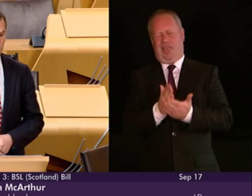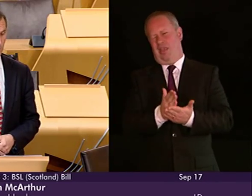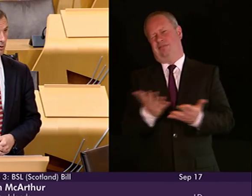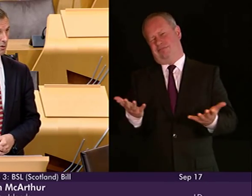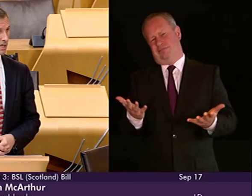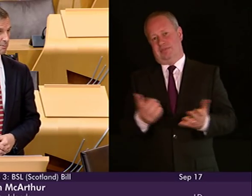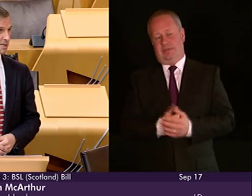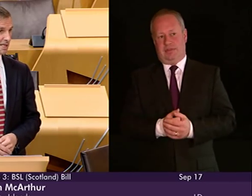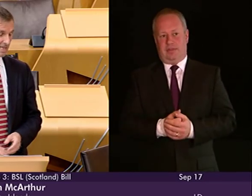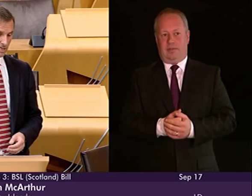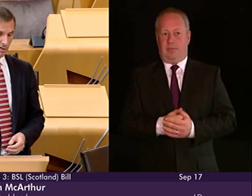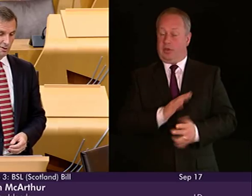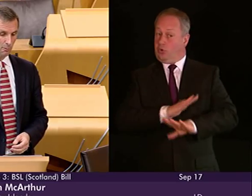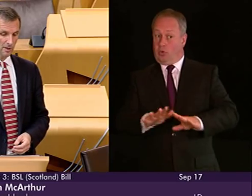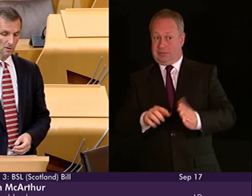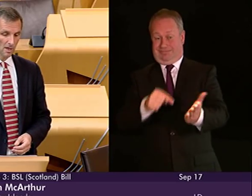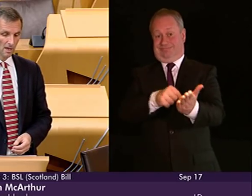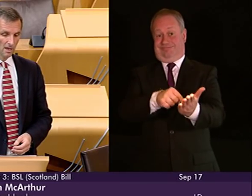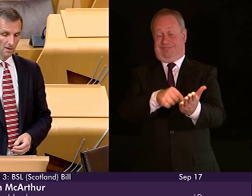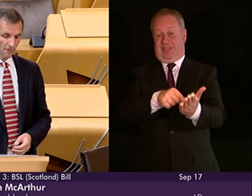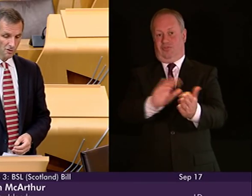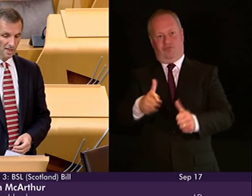they were not originally explicit in the bill. The first